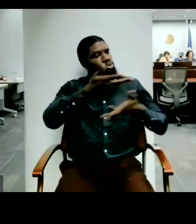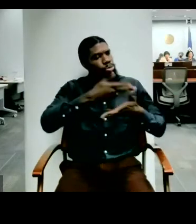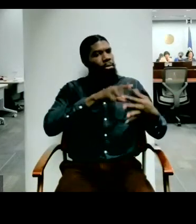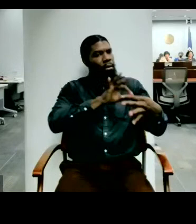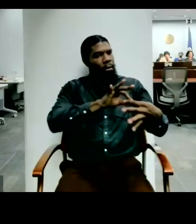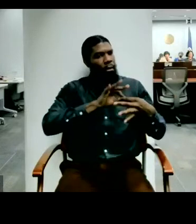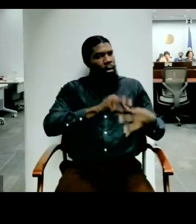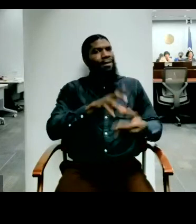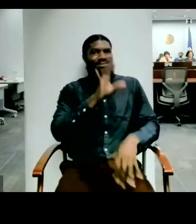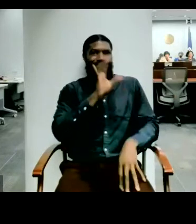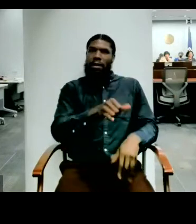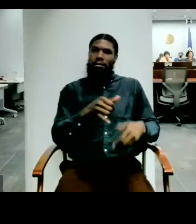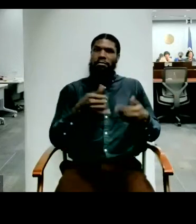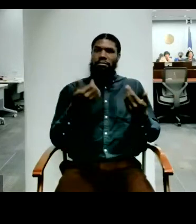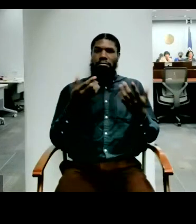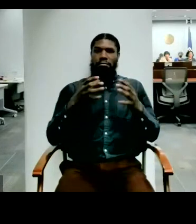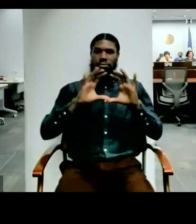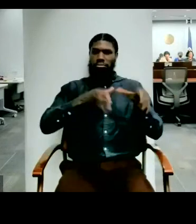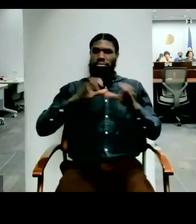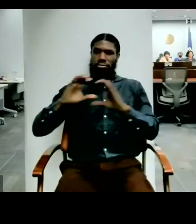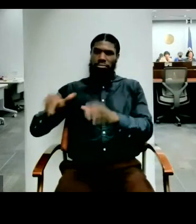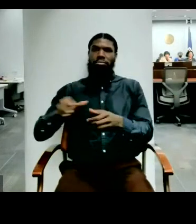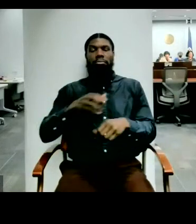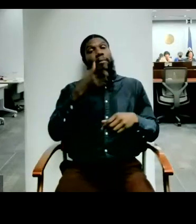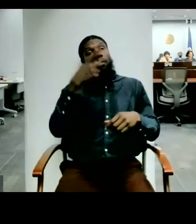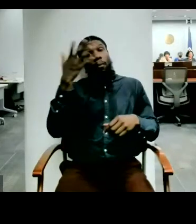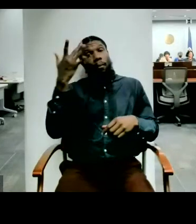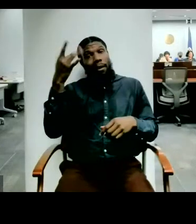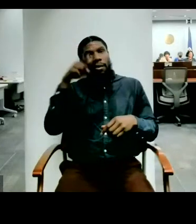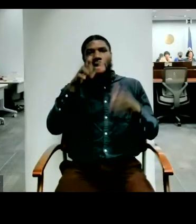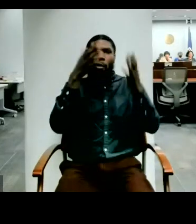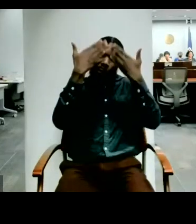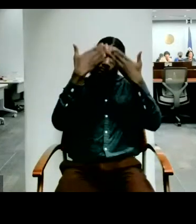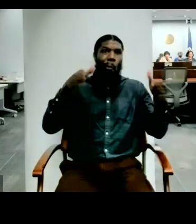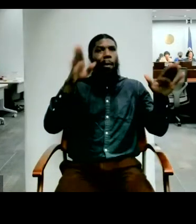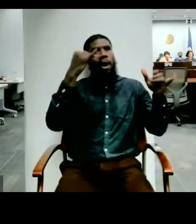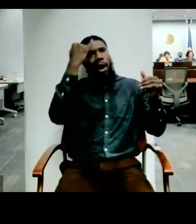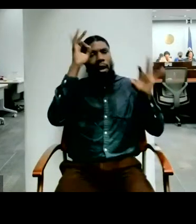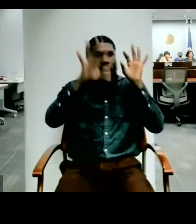work with someone like that it at least opens the ideas that need to be changed or needs to